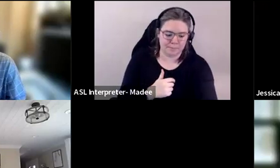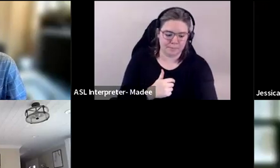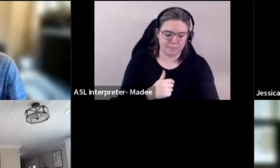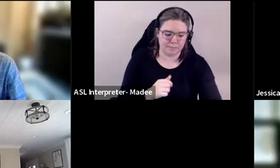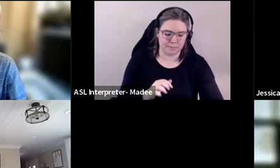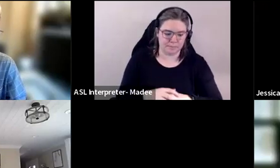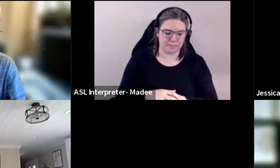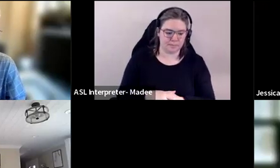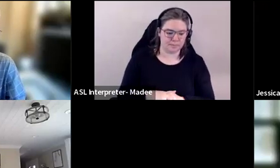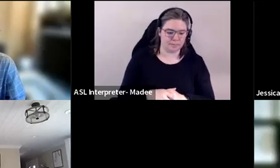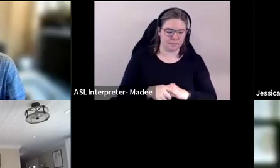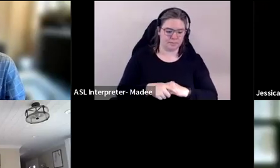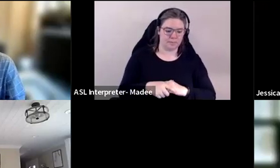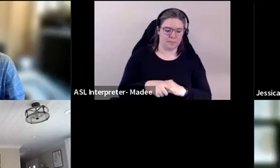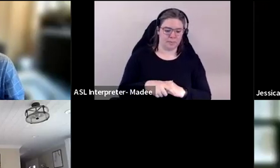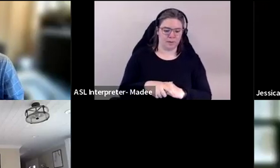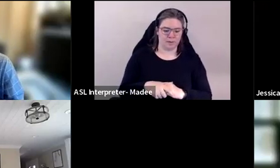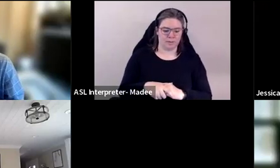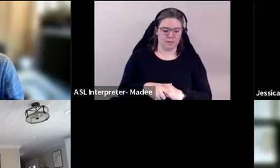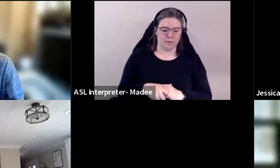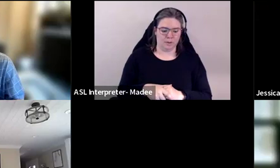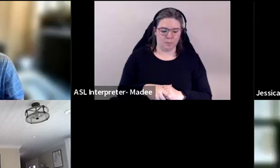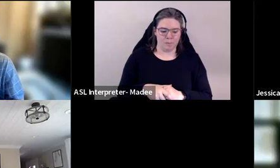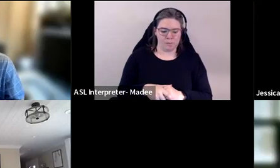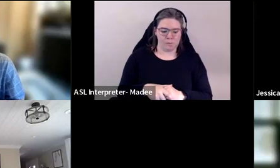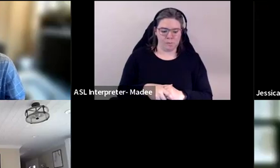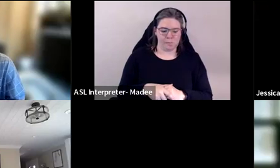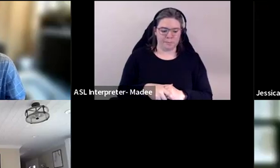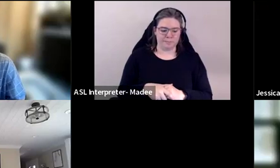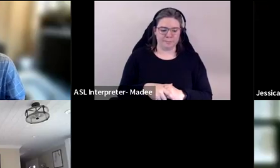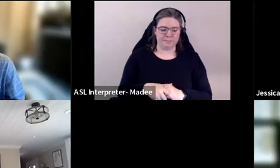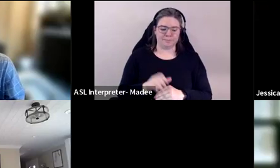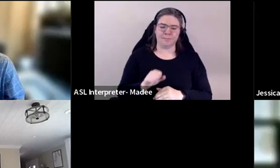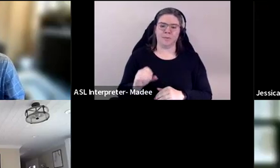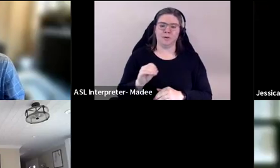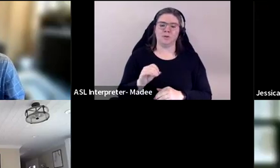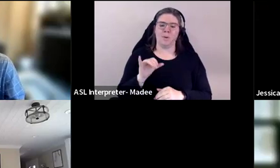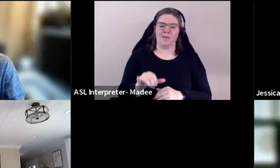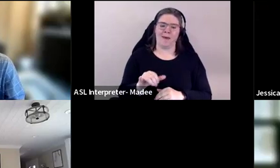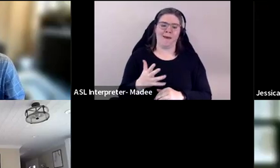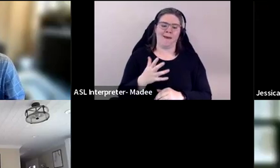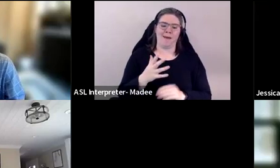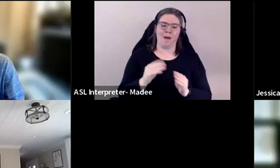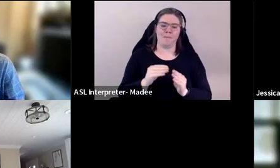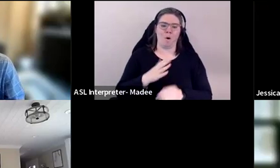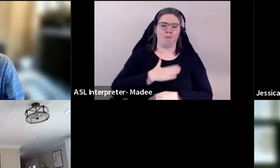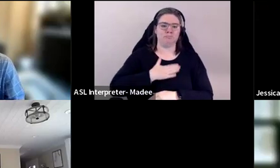Don Dew: able to listen Don Dew: willing to listen because they didn't have to. Don Dew: And we've set precedent